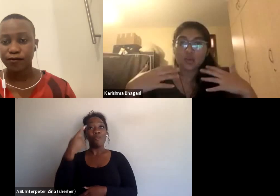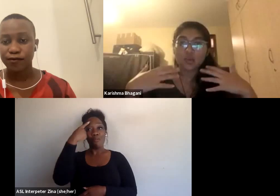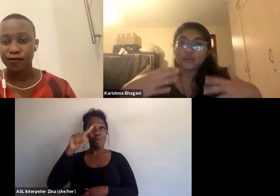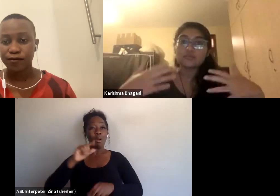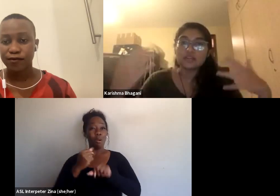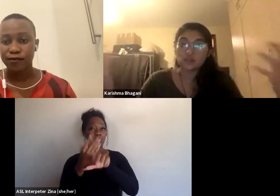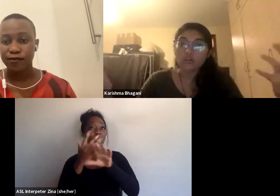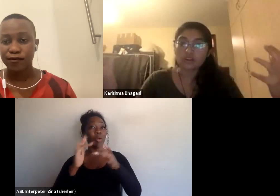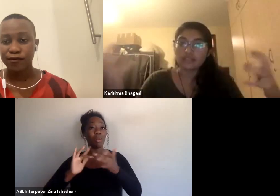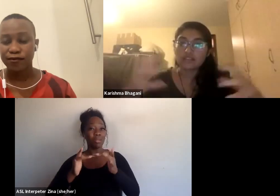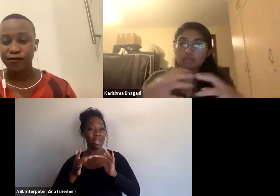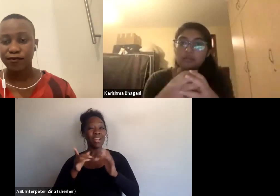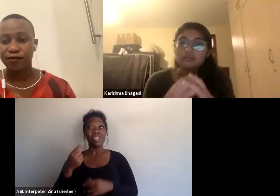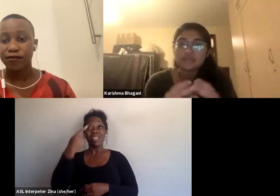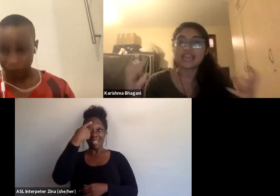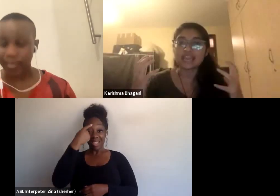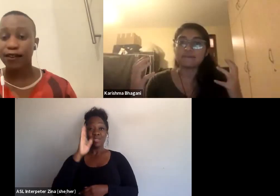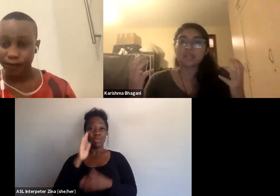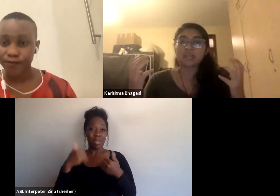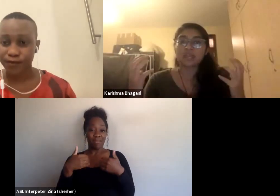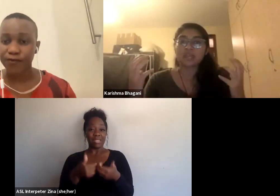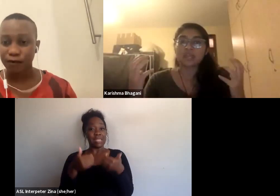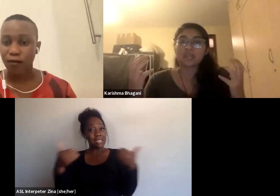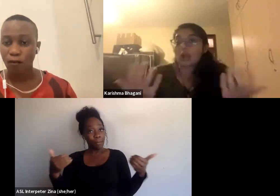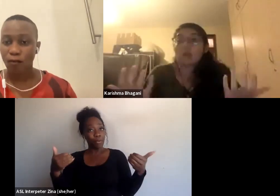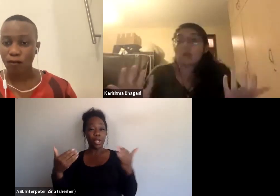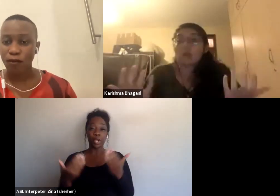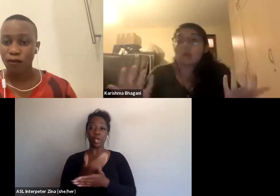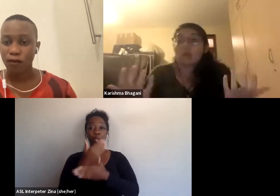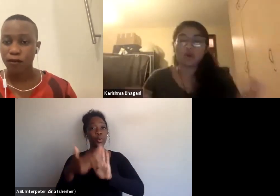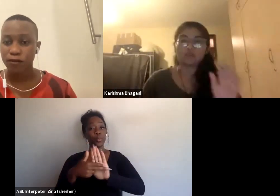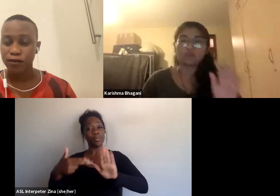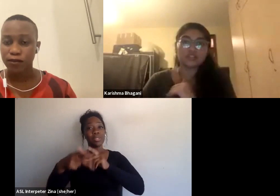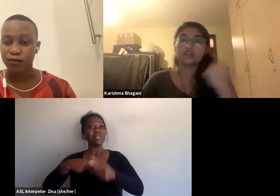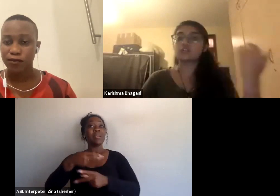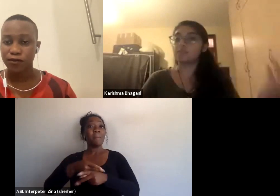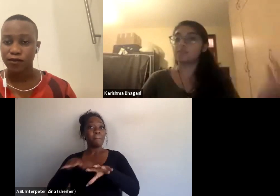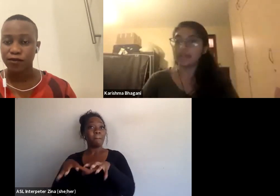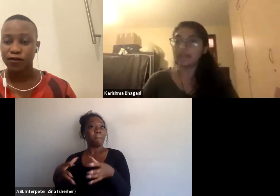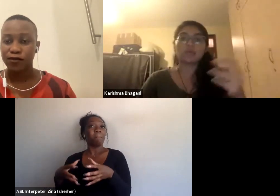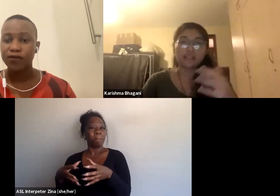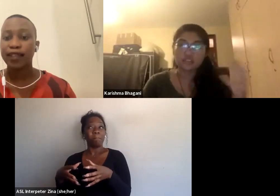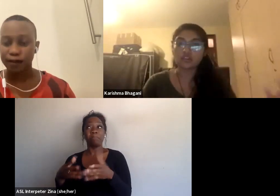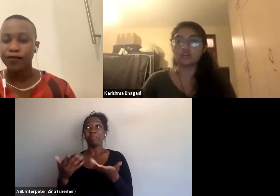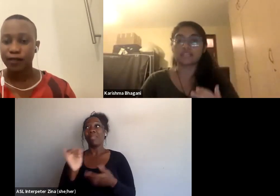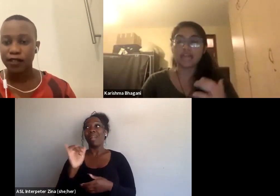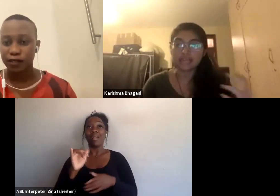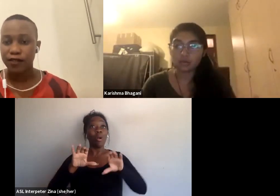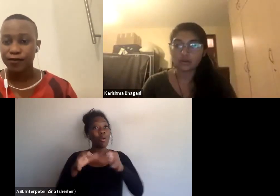there's going to be a genre and there's going to be a new like a course that could be taught for just those Zoom plays and what that structure looks like.